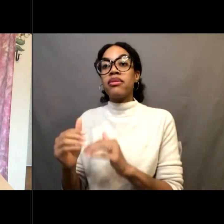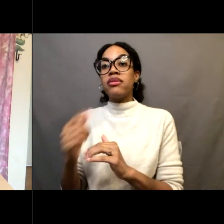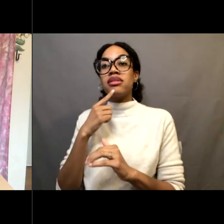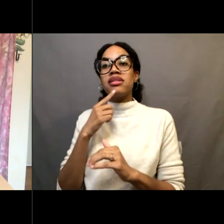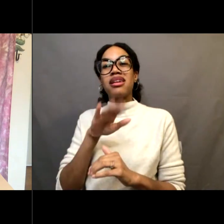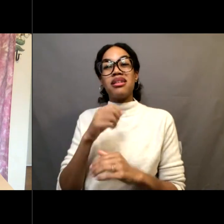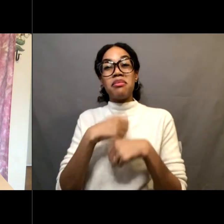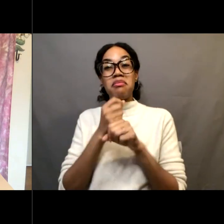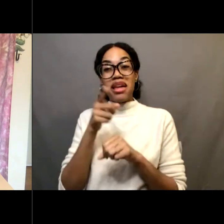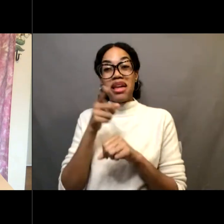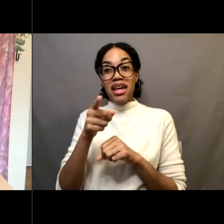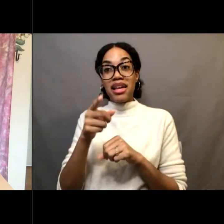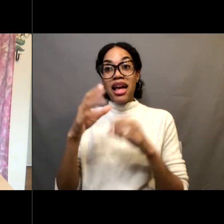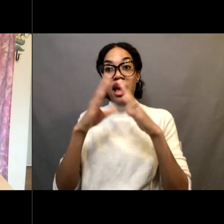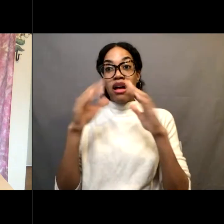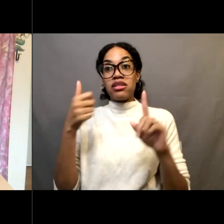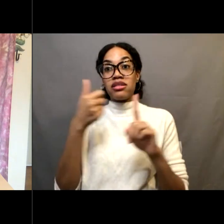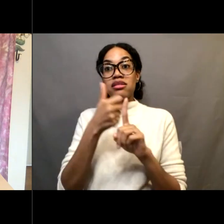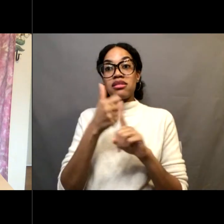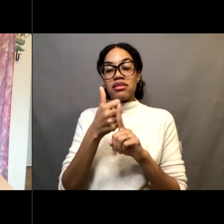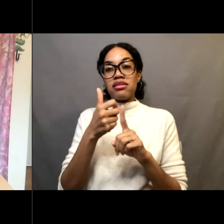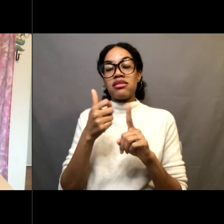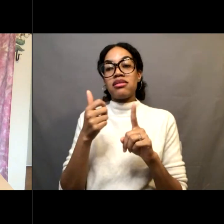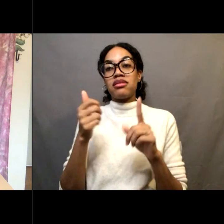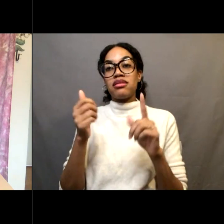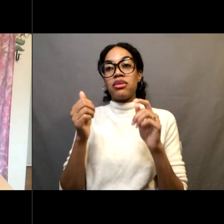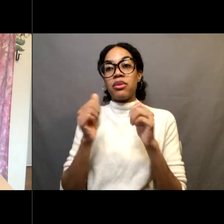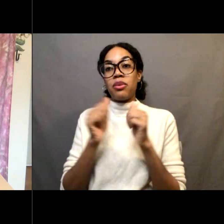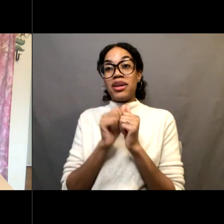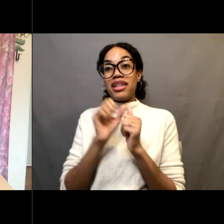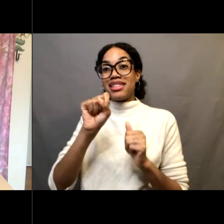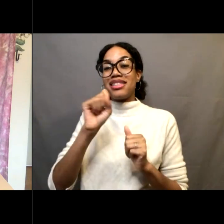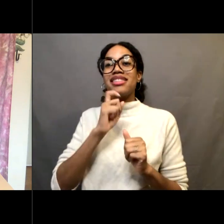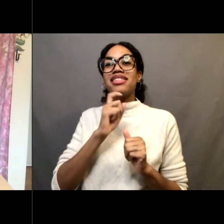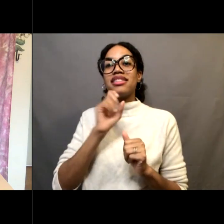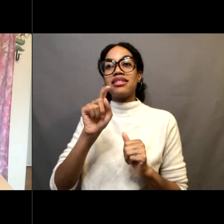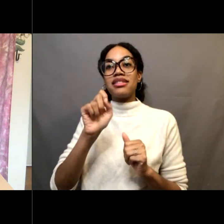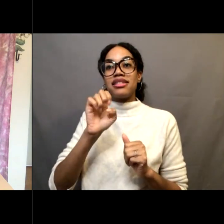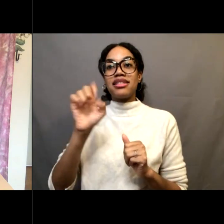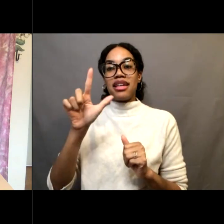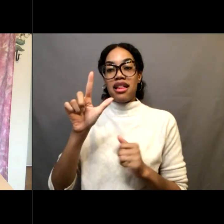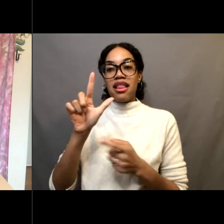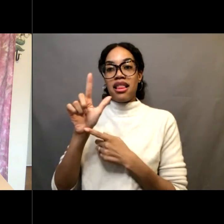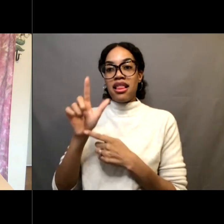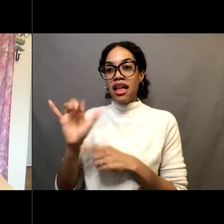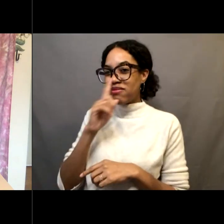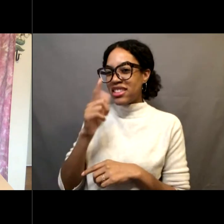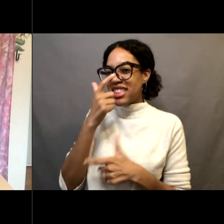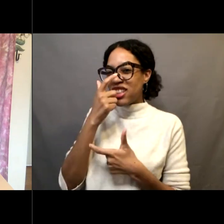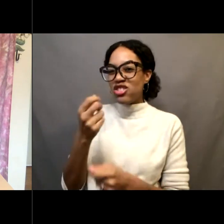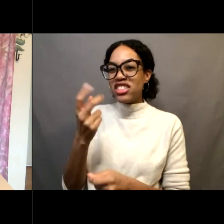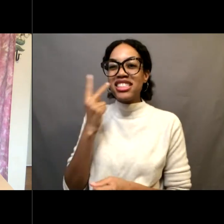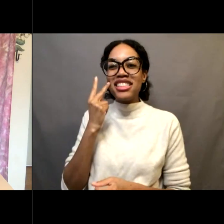So I think they're thinking about the roof. I have to be honest. I'm really worried about that sponge right now and what's happening at the base of the house